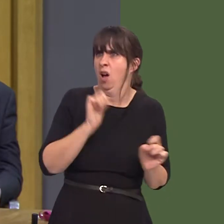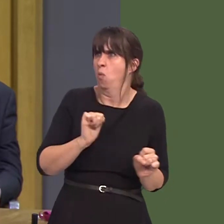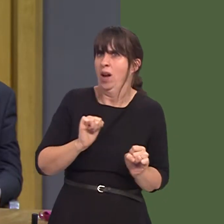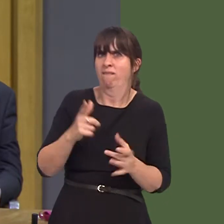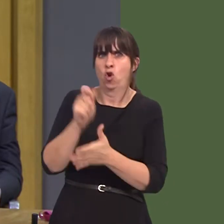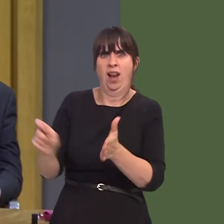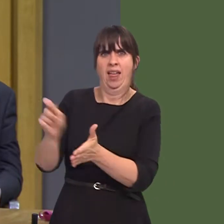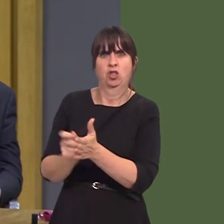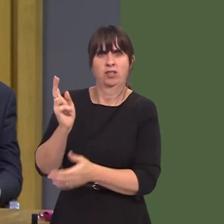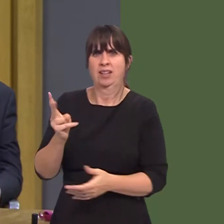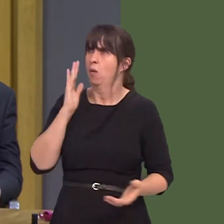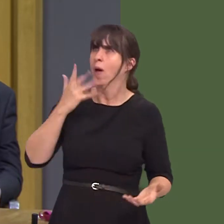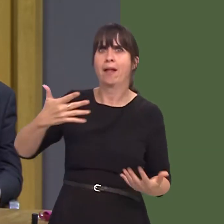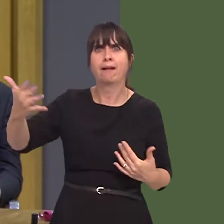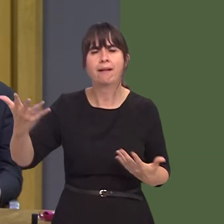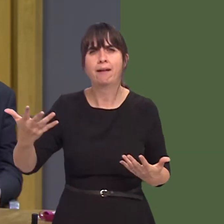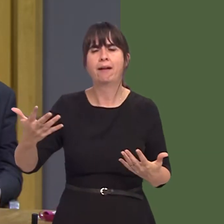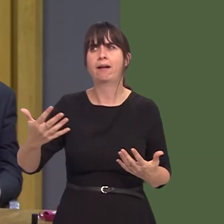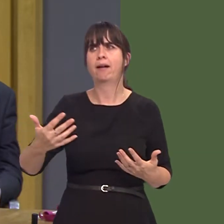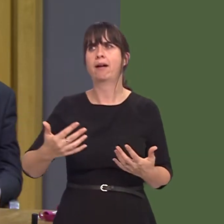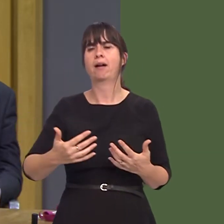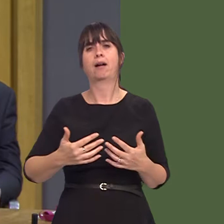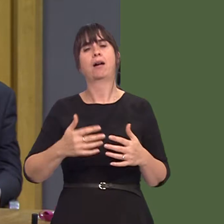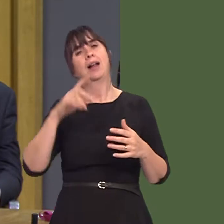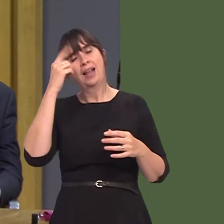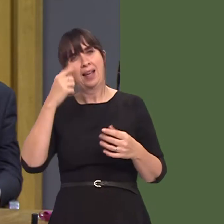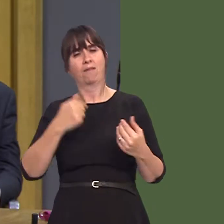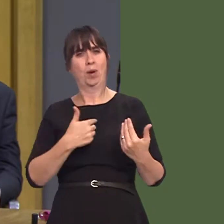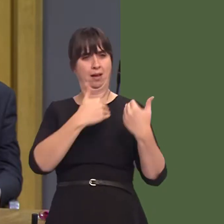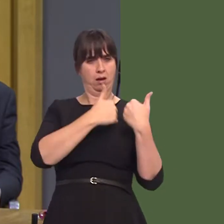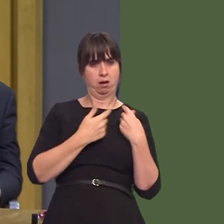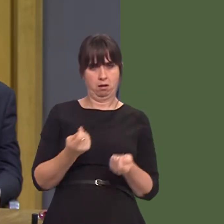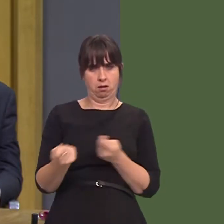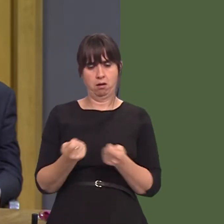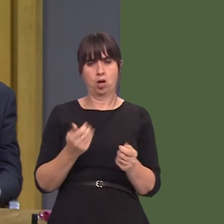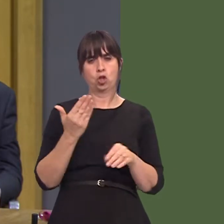If we had powers over Jobcentre Plus and administrative control over payments, something that Plaid